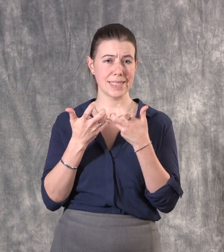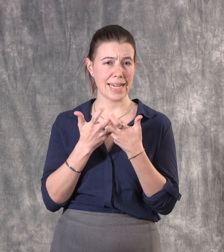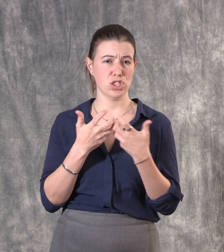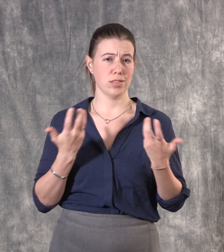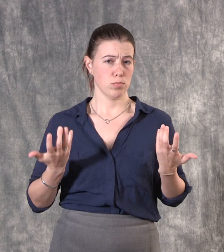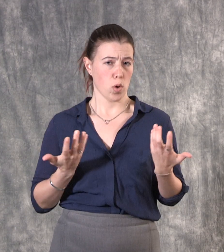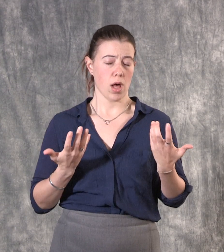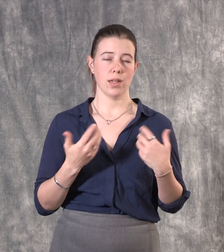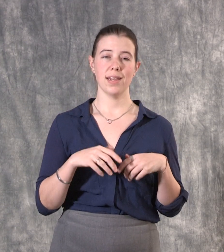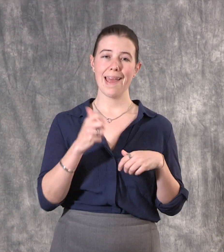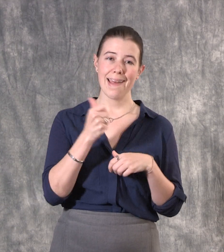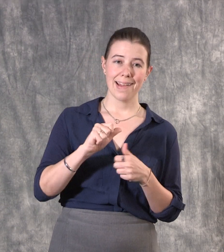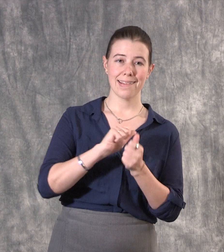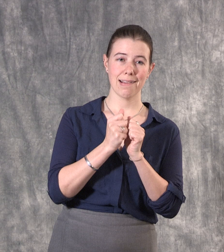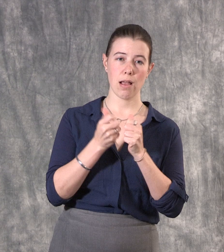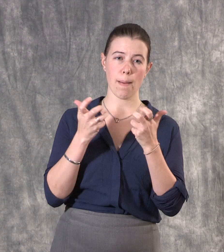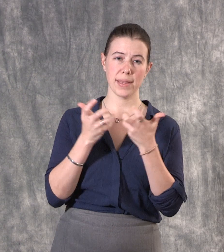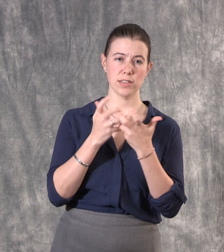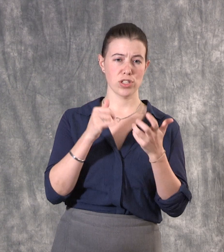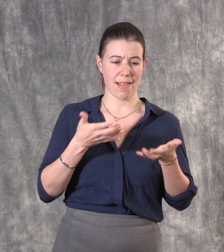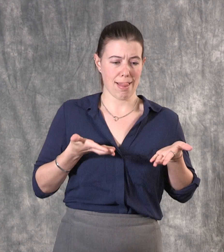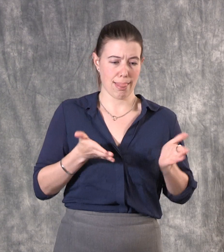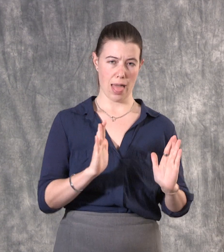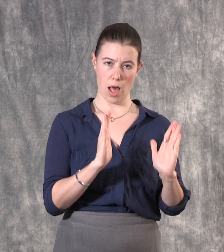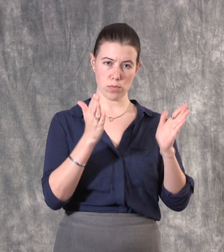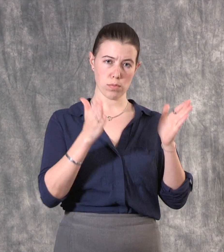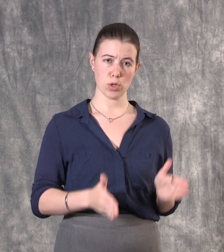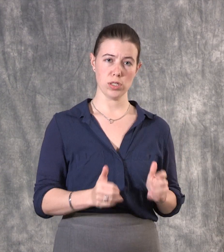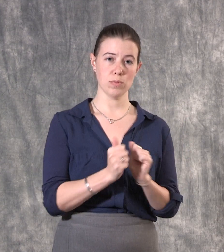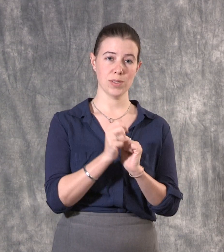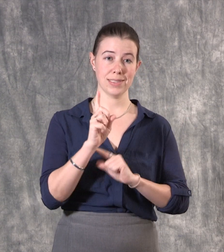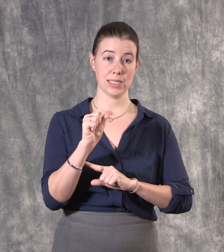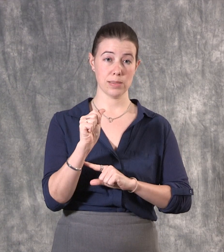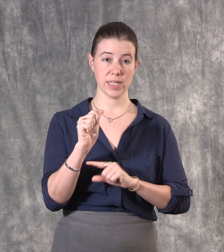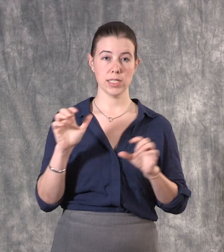accommodation is any accommodation that allows a person with a disability